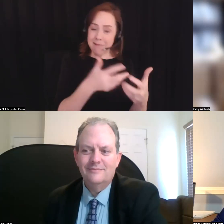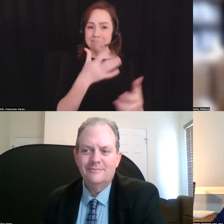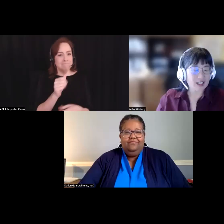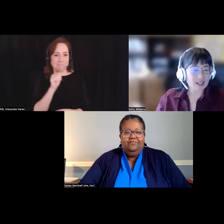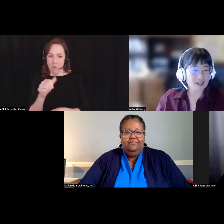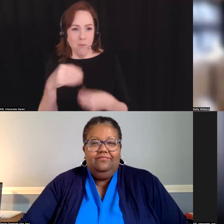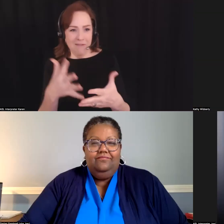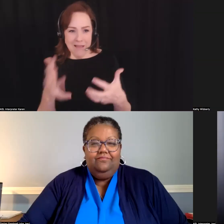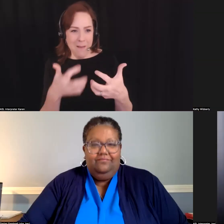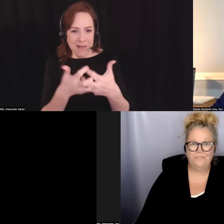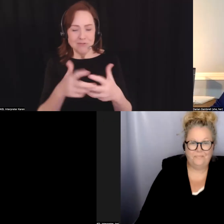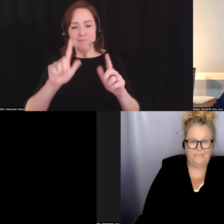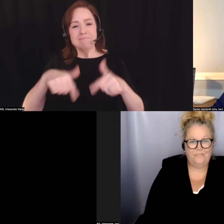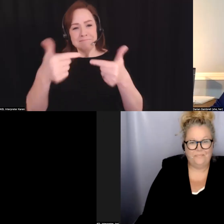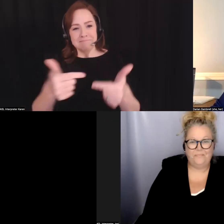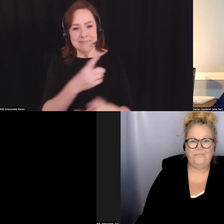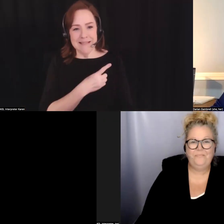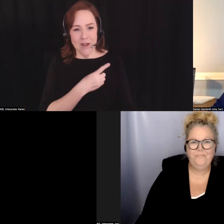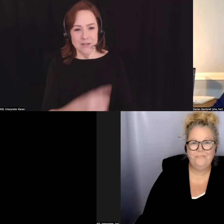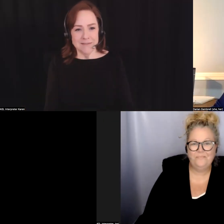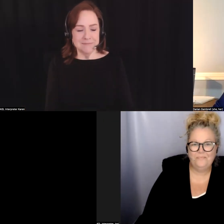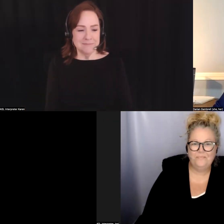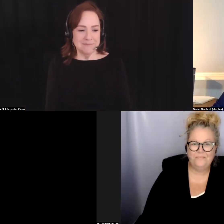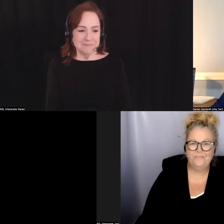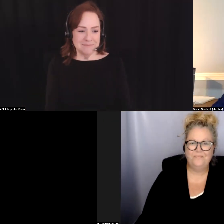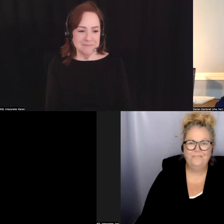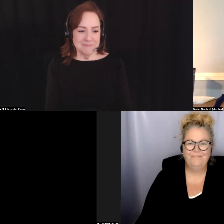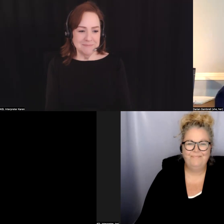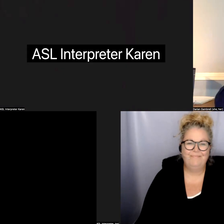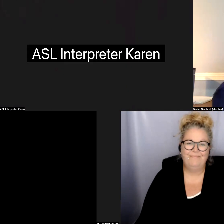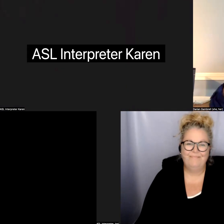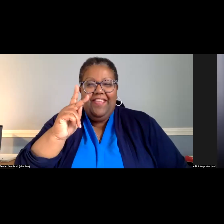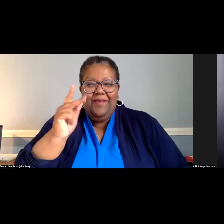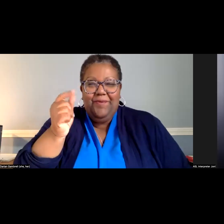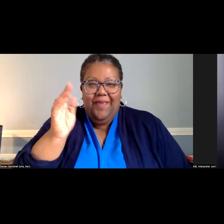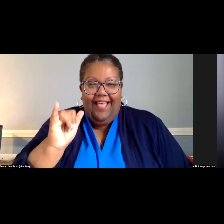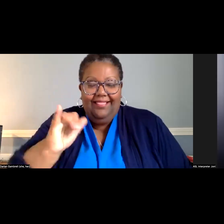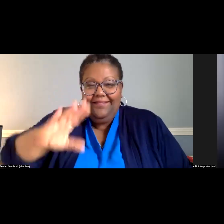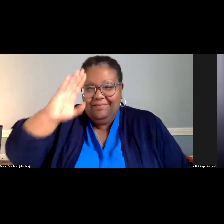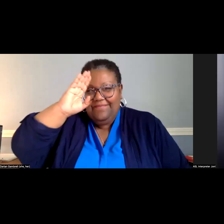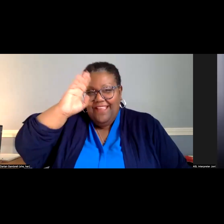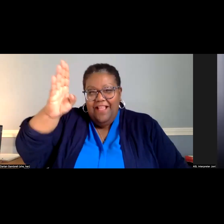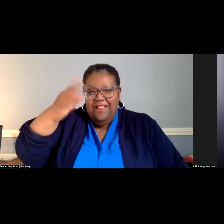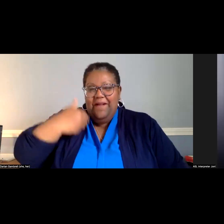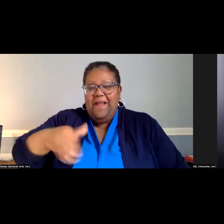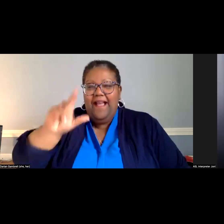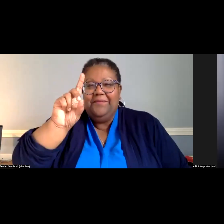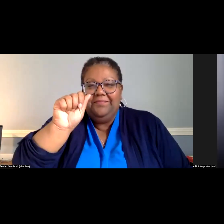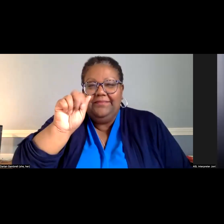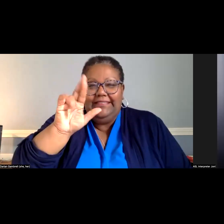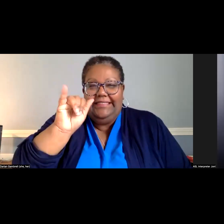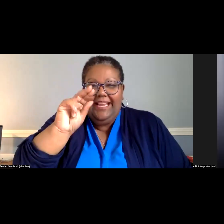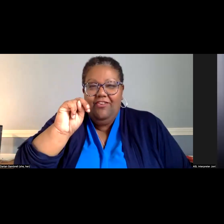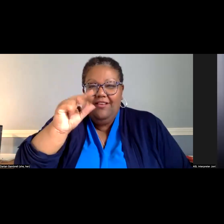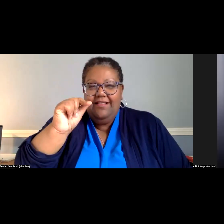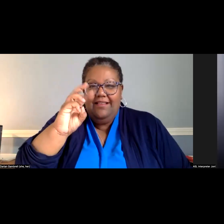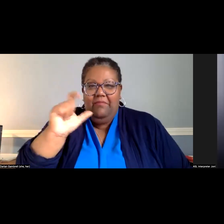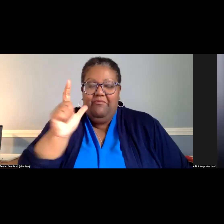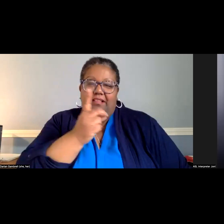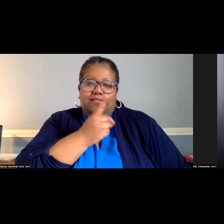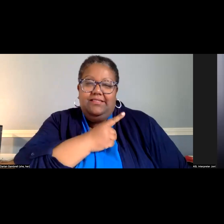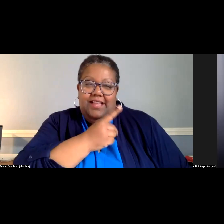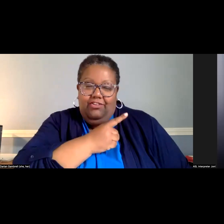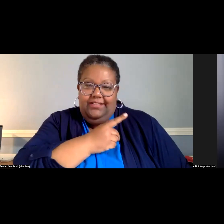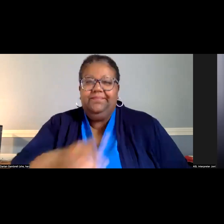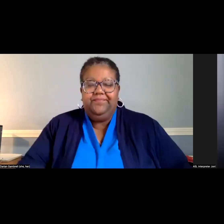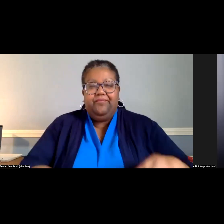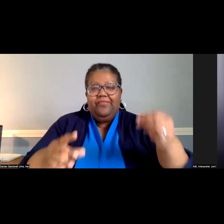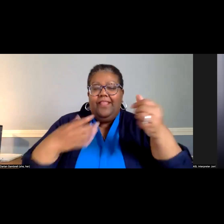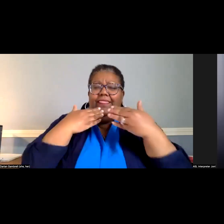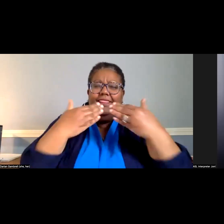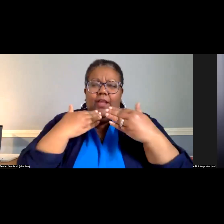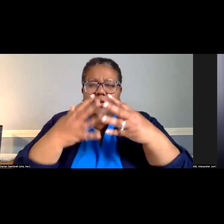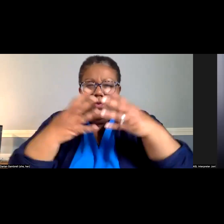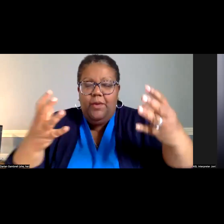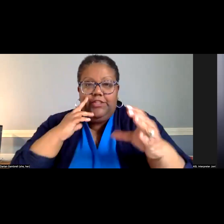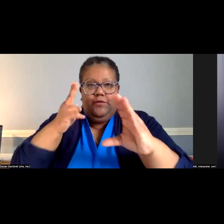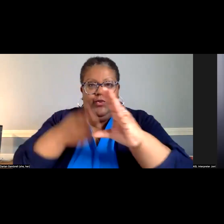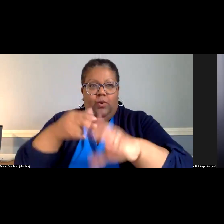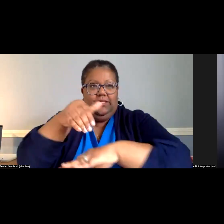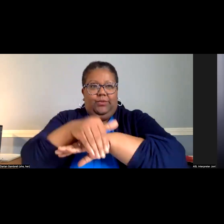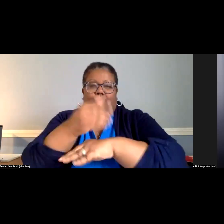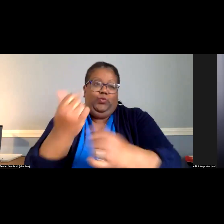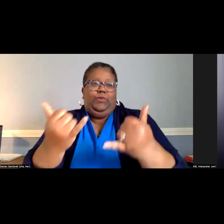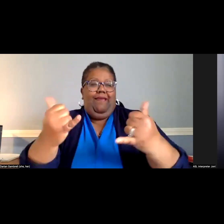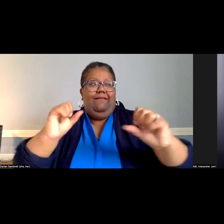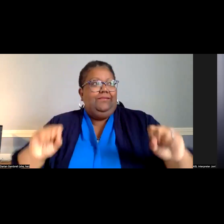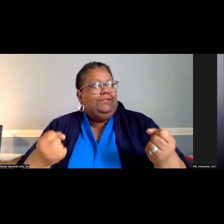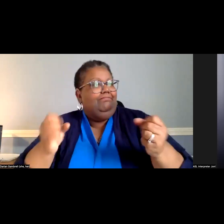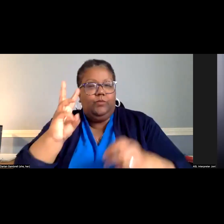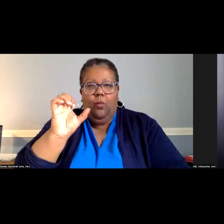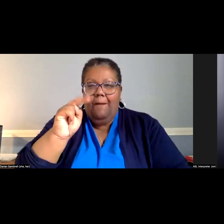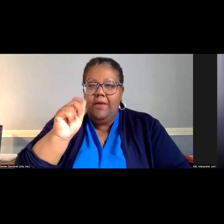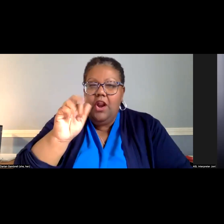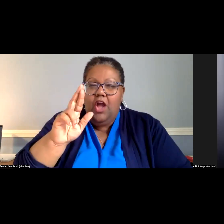yours. thank you Kathy. hello everyone I am Daren Gambrell and thank you again so much for joining